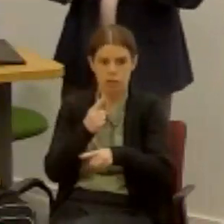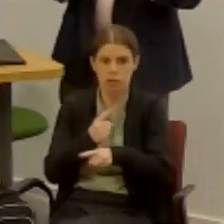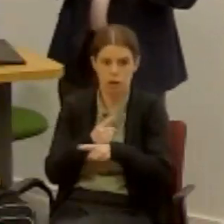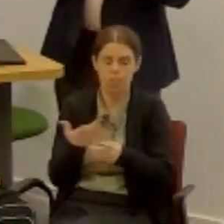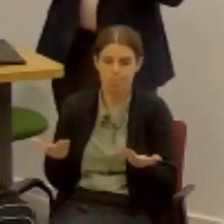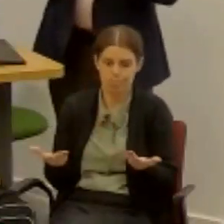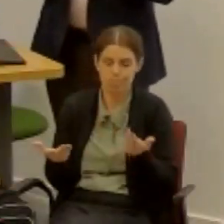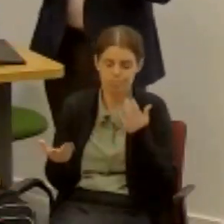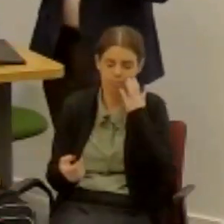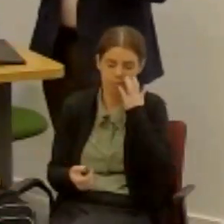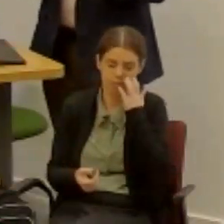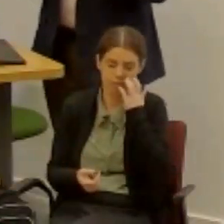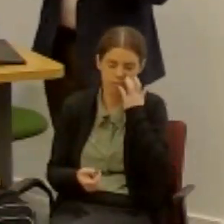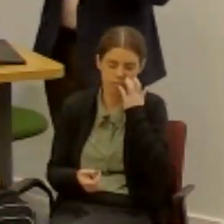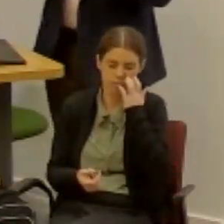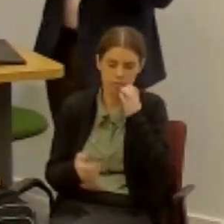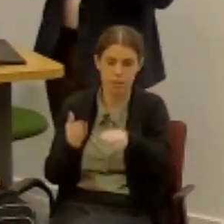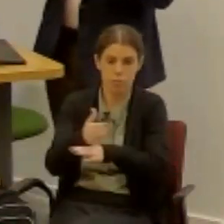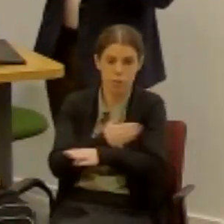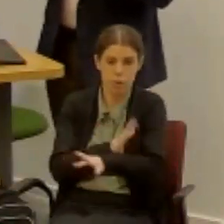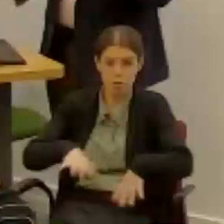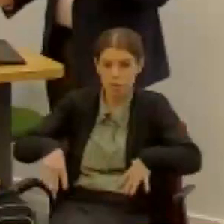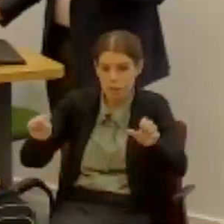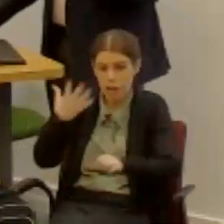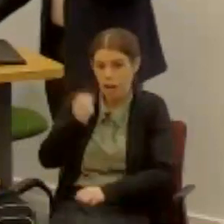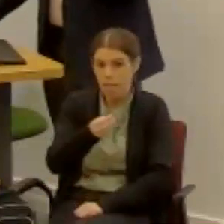So, before we start, I've got a couple of questions as we go along.